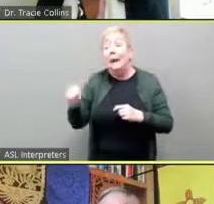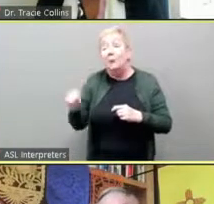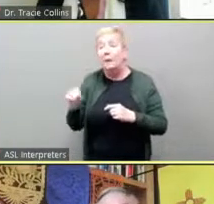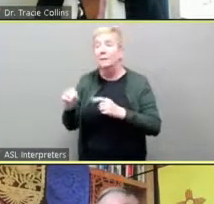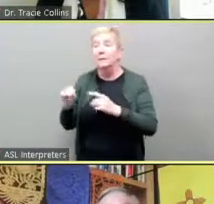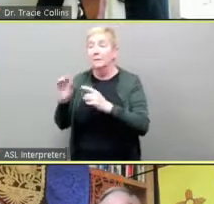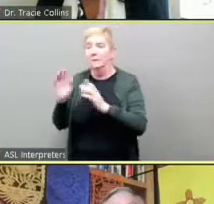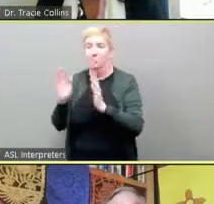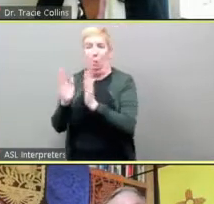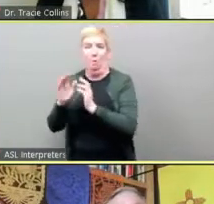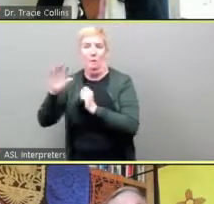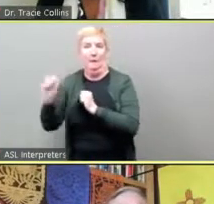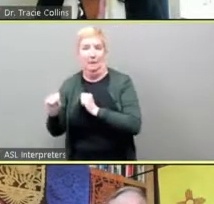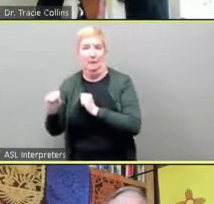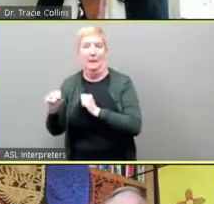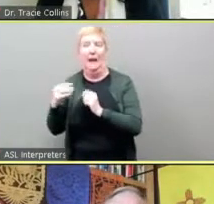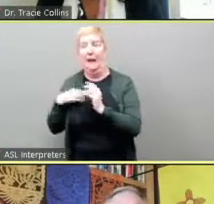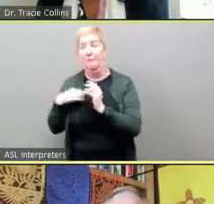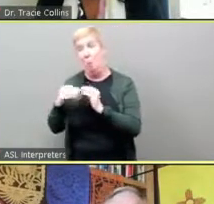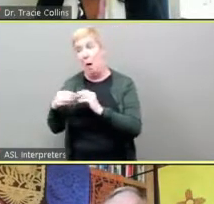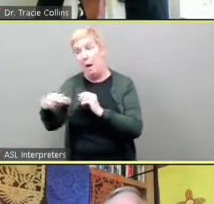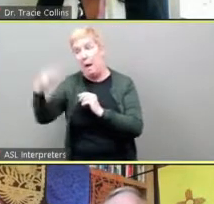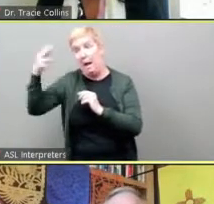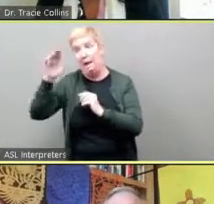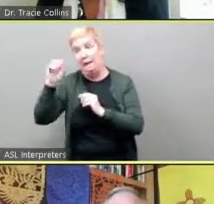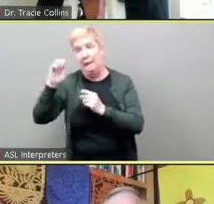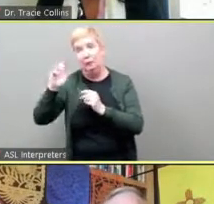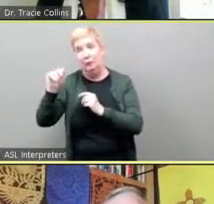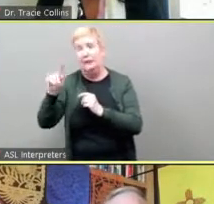counties that have the higher case rates right now. And with that I think